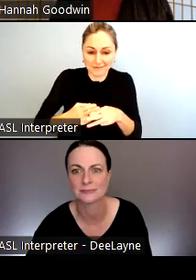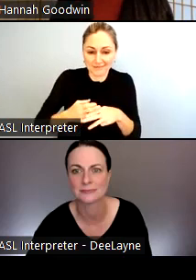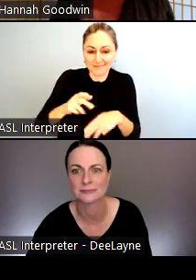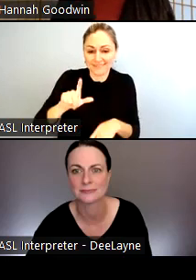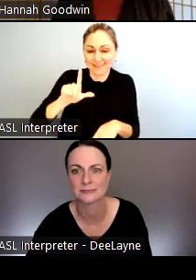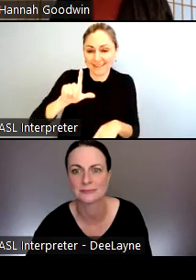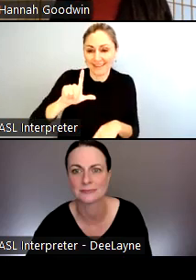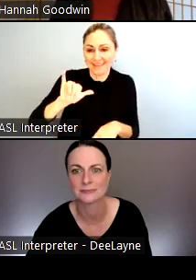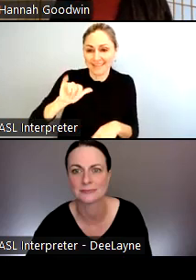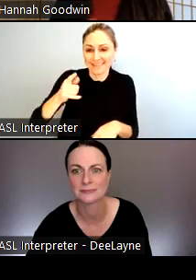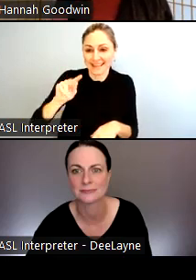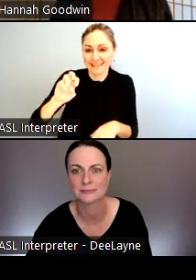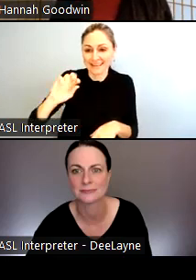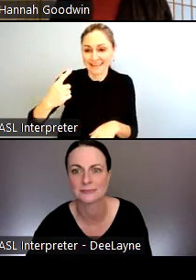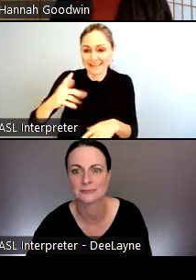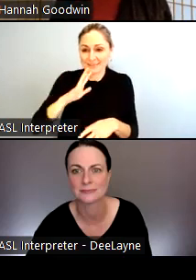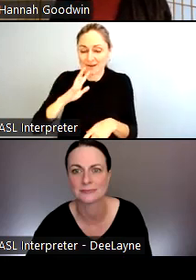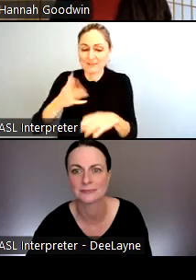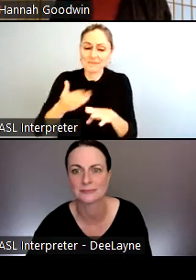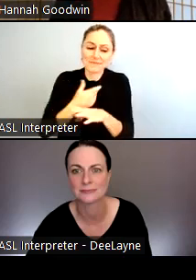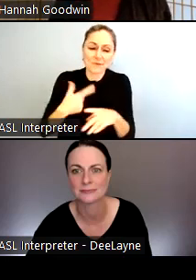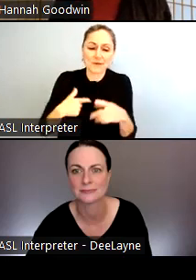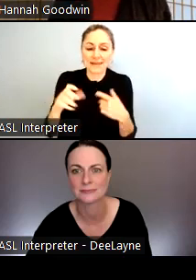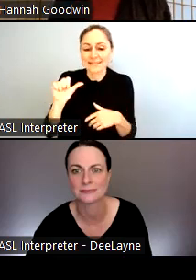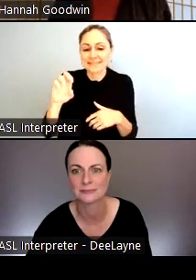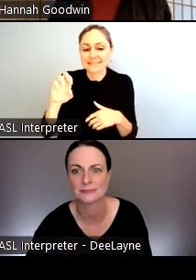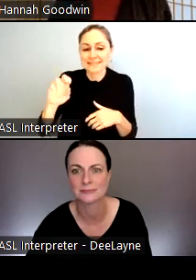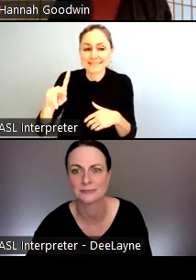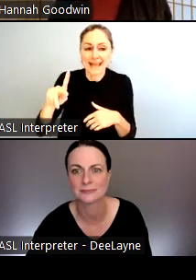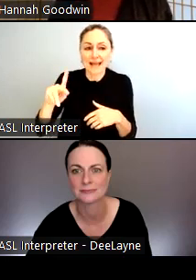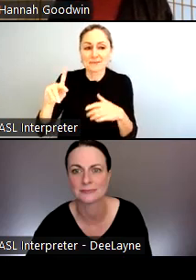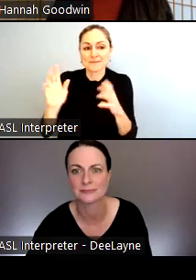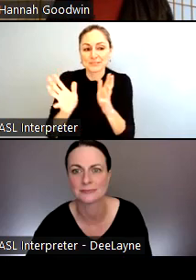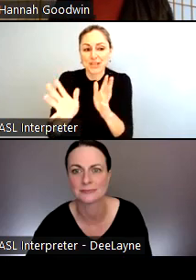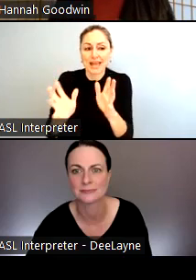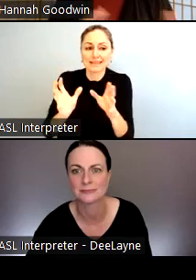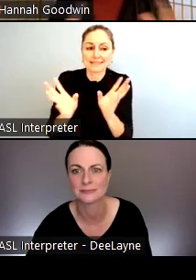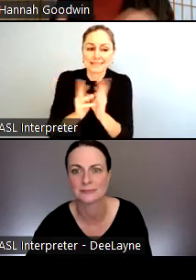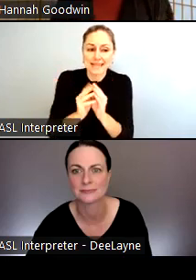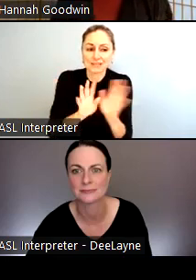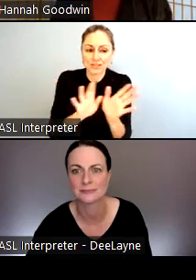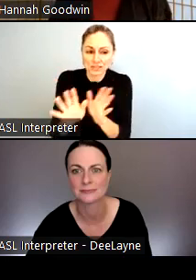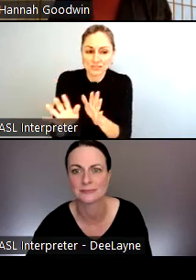Previously, they had been called Snapshot Sessions. And so there was a change.